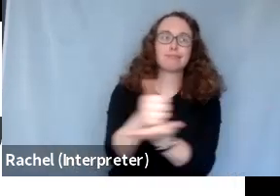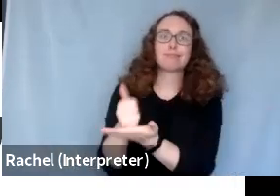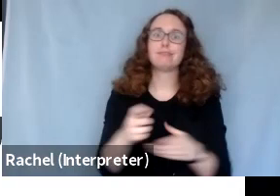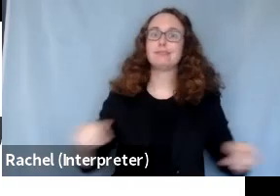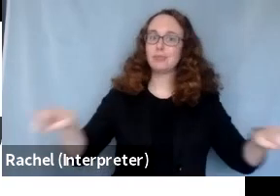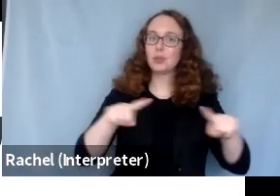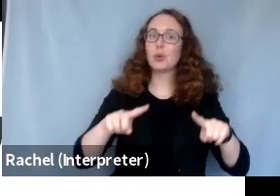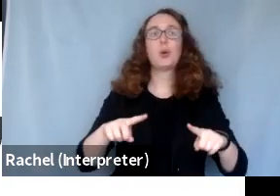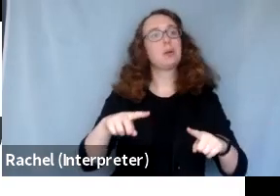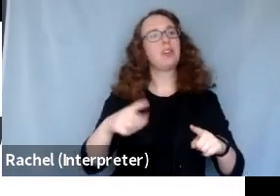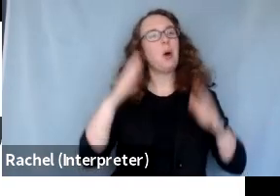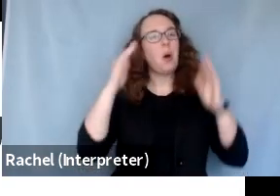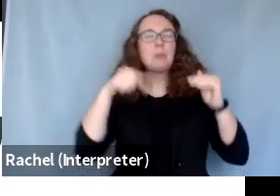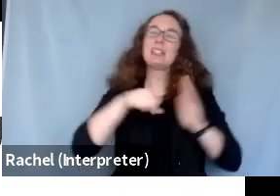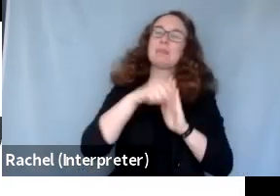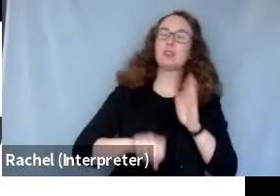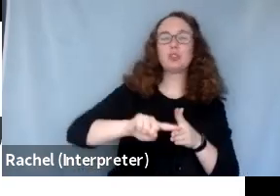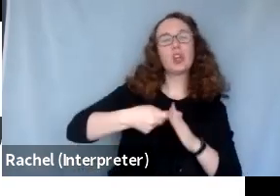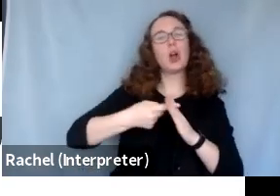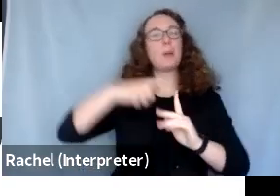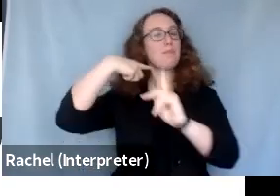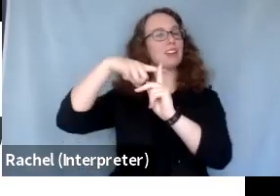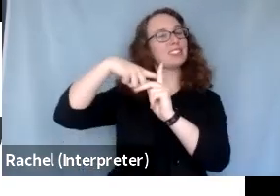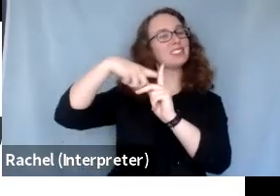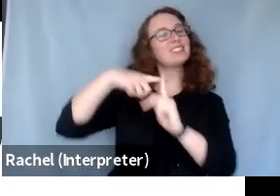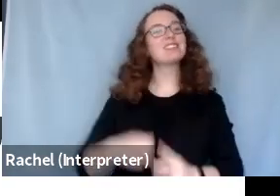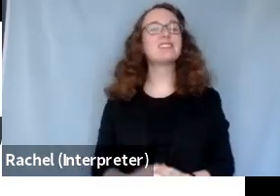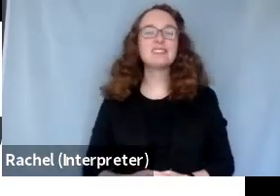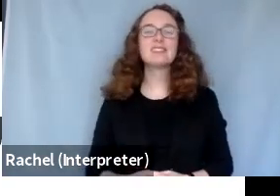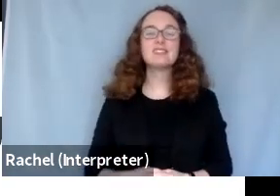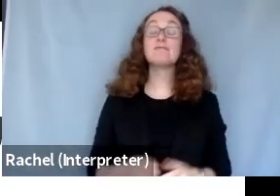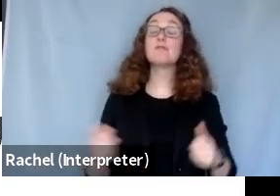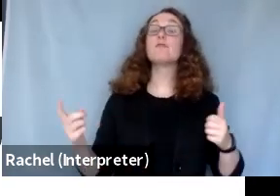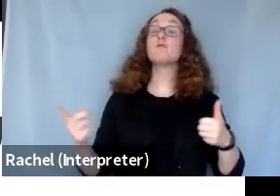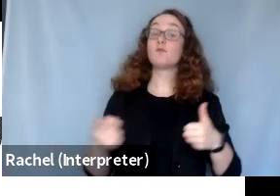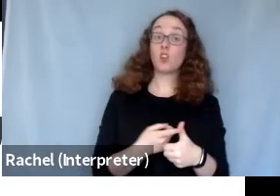positive way. So the first thing,